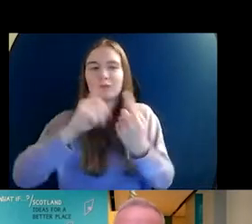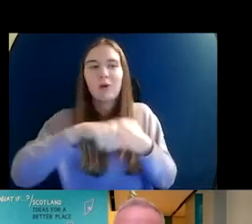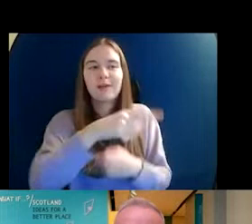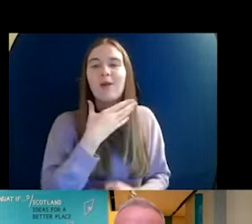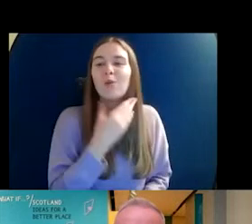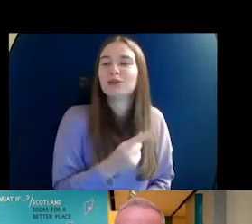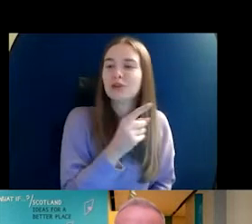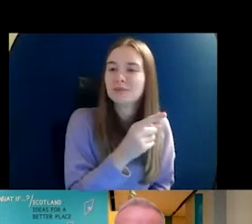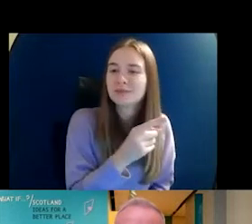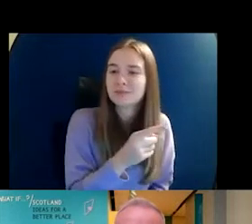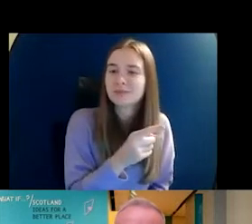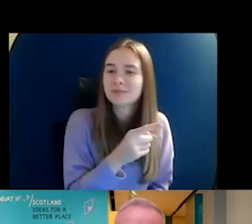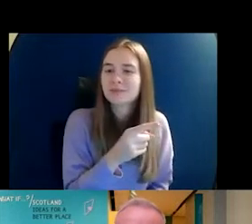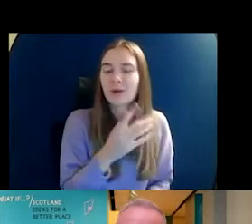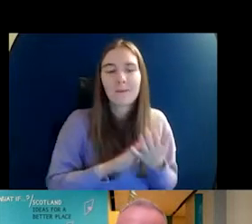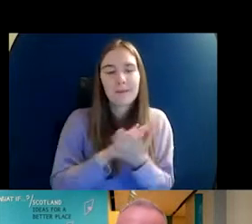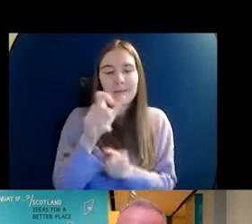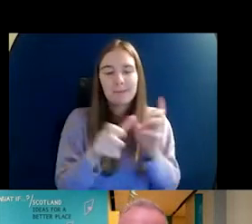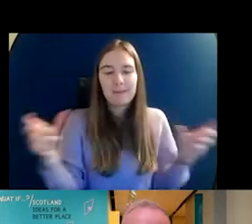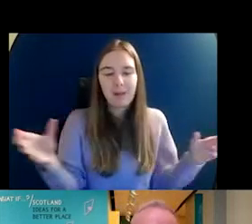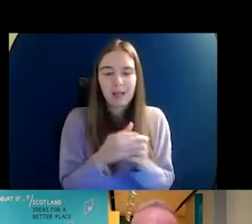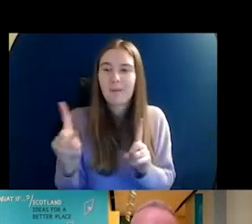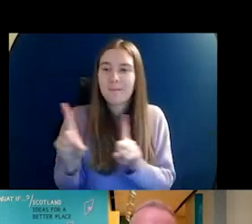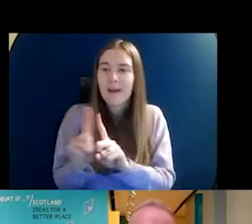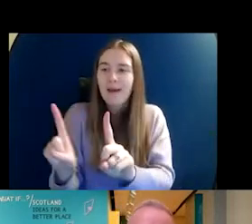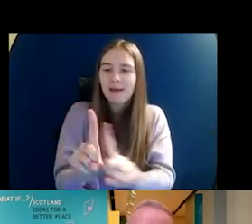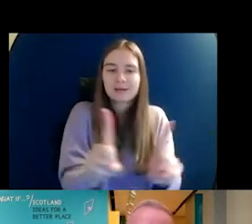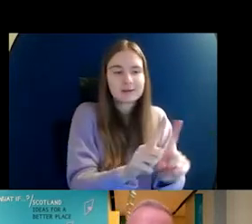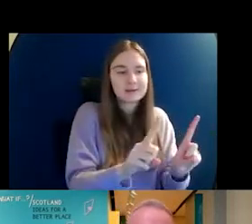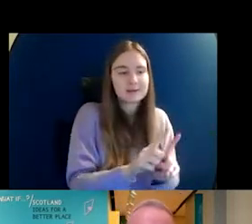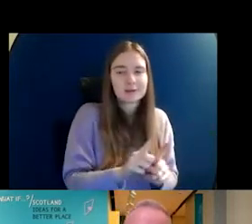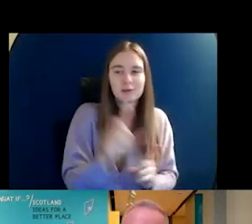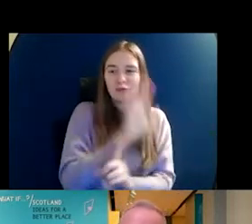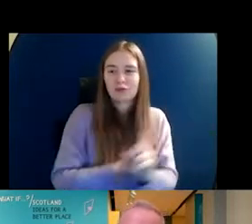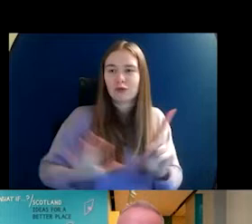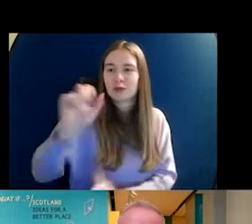And we brought people together in pairs right around the country in five different places.